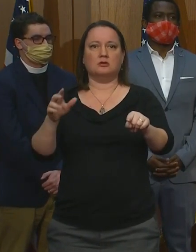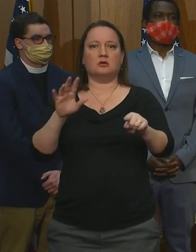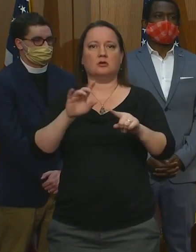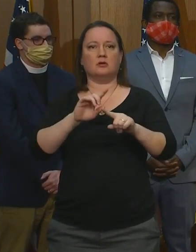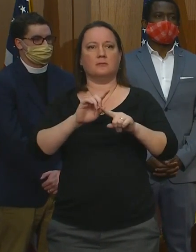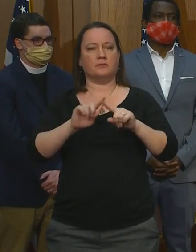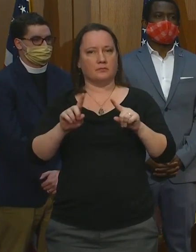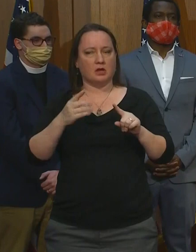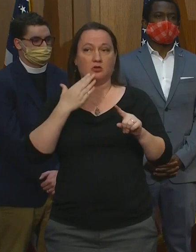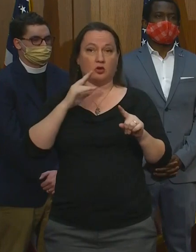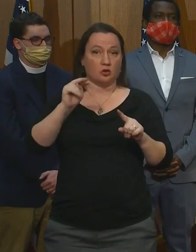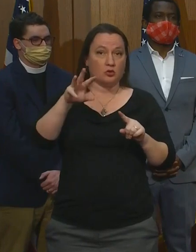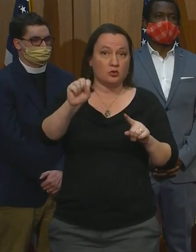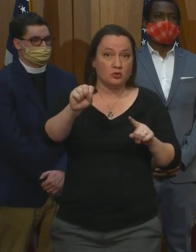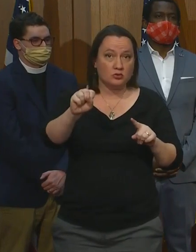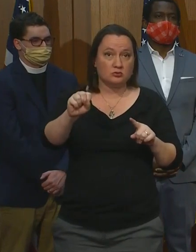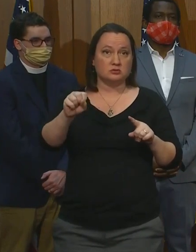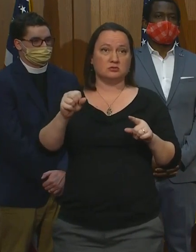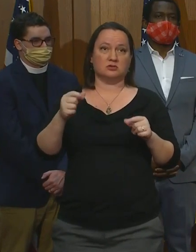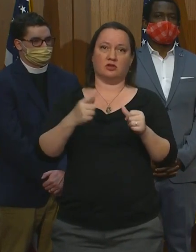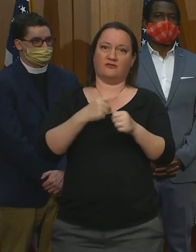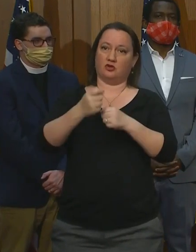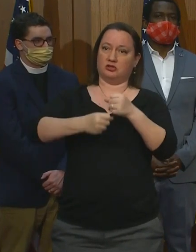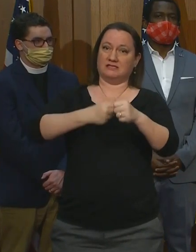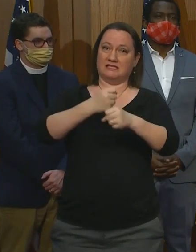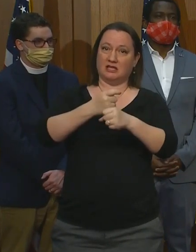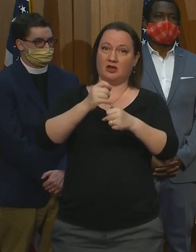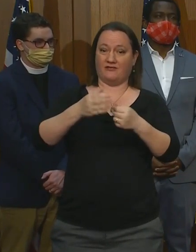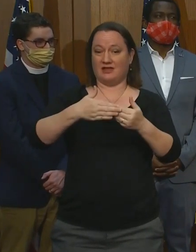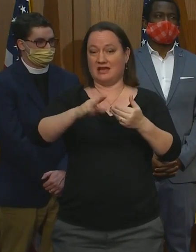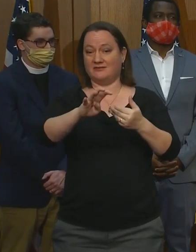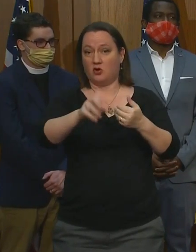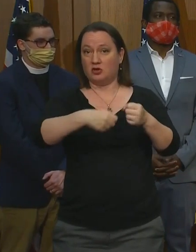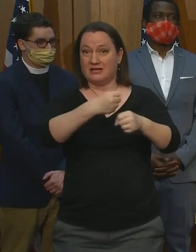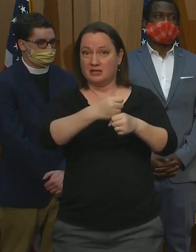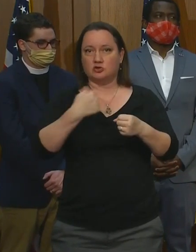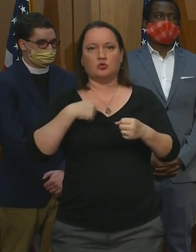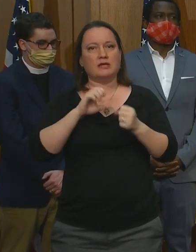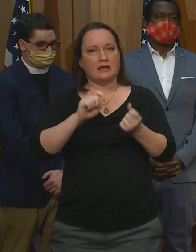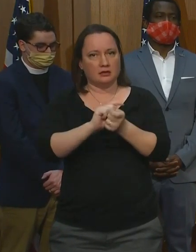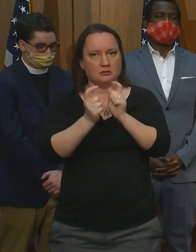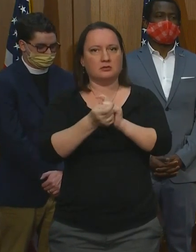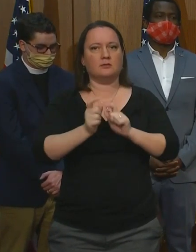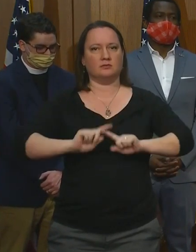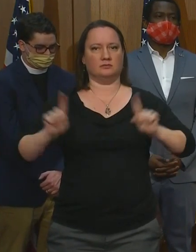EXPERIENCING TODAY BUT THE GOOD NEWS. IS THAT WE CAN BE DIFFERENT. IN THIS FIRST YEAR